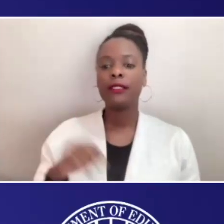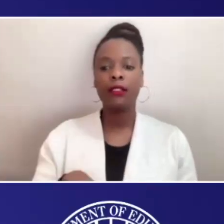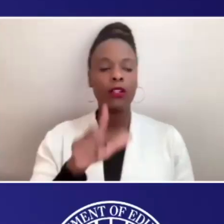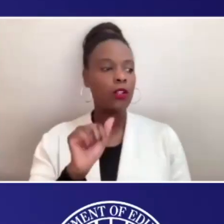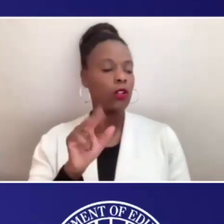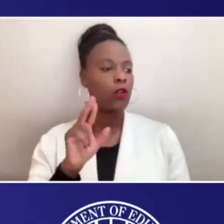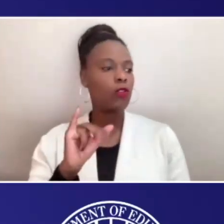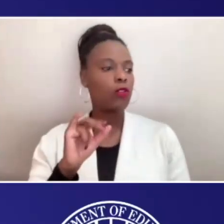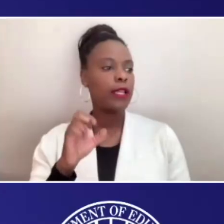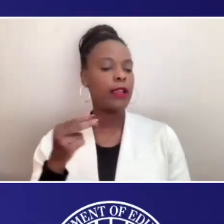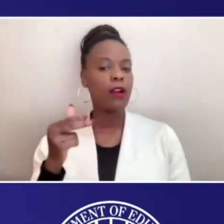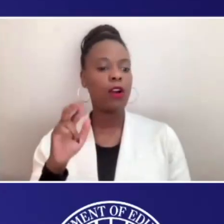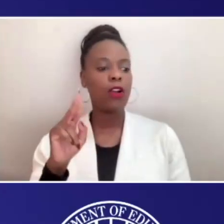the public interest, primary?